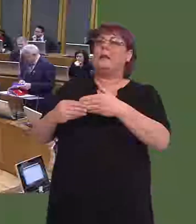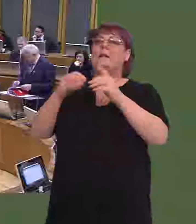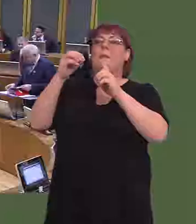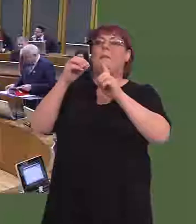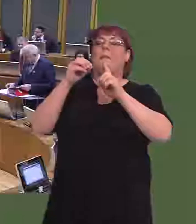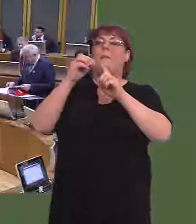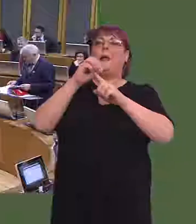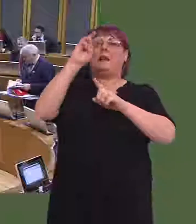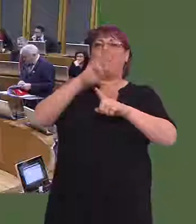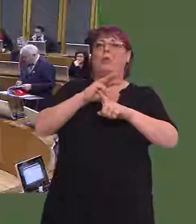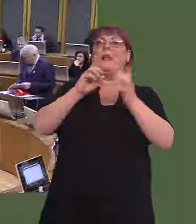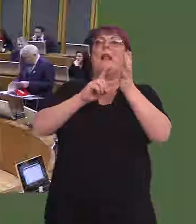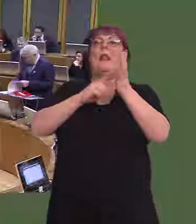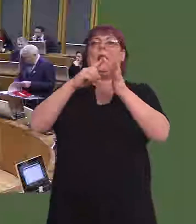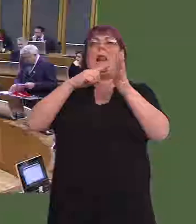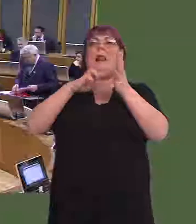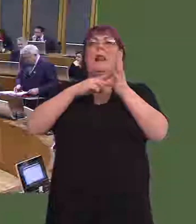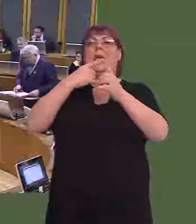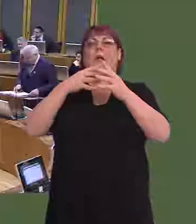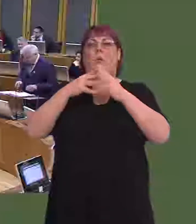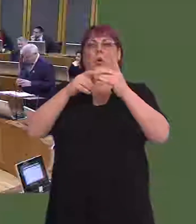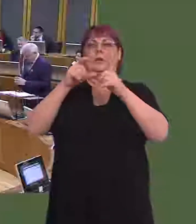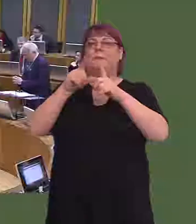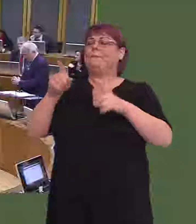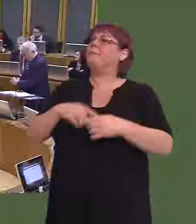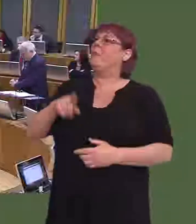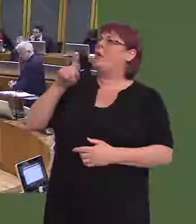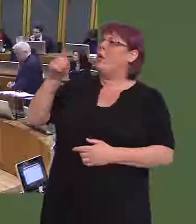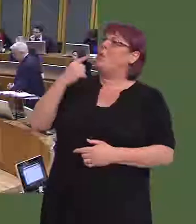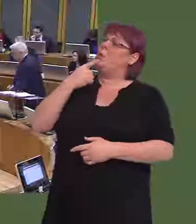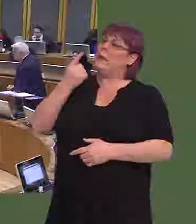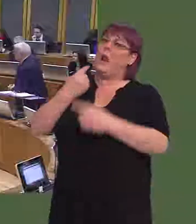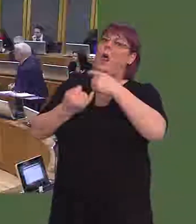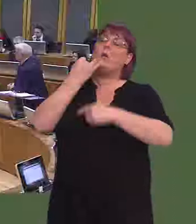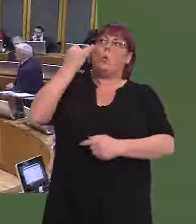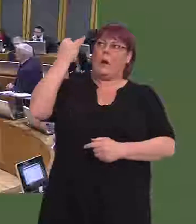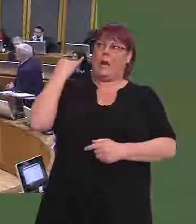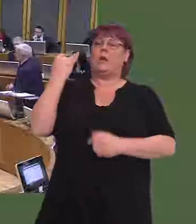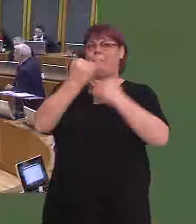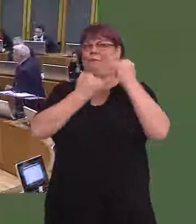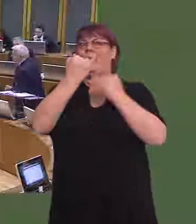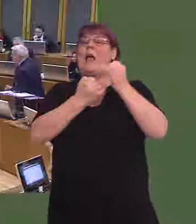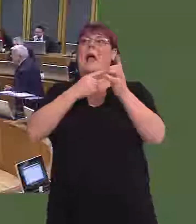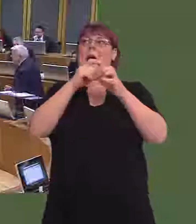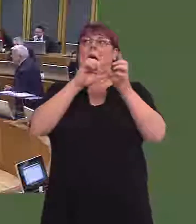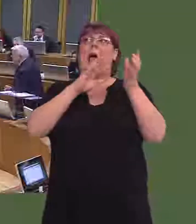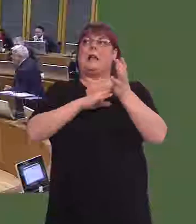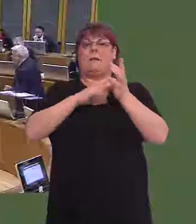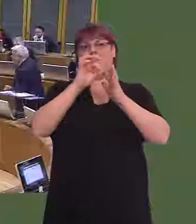Leanne Wood AM: Diolch Llywydd. It was right that you today acknowledged the wrongdoing in relation to Adam Price's personal data.